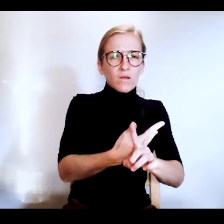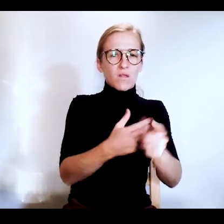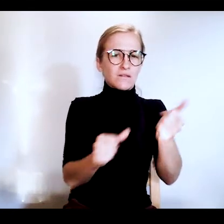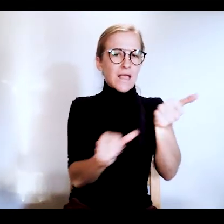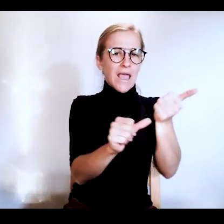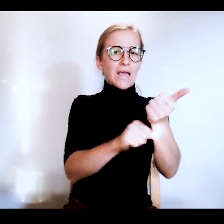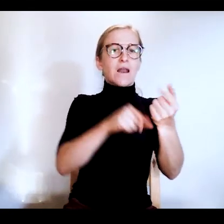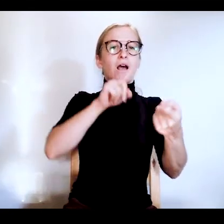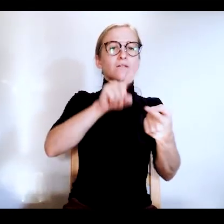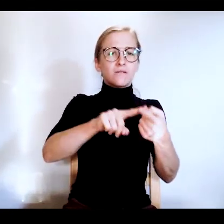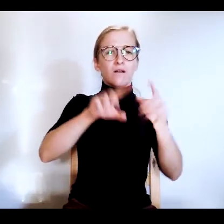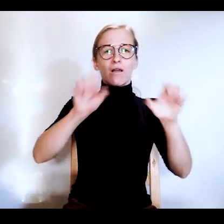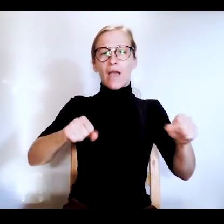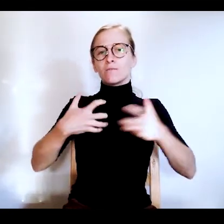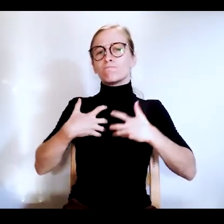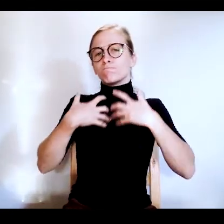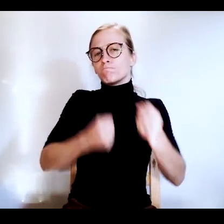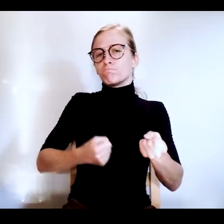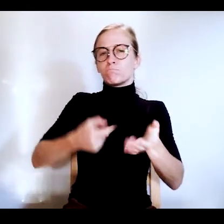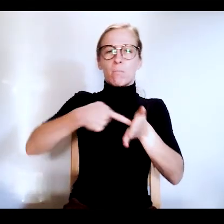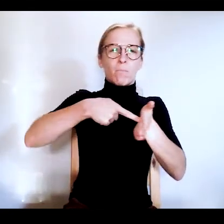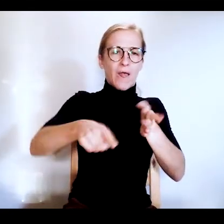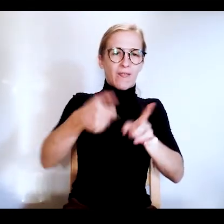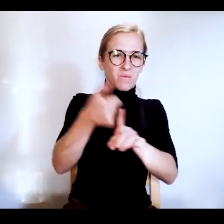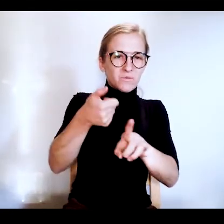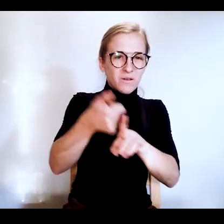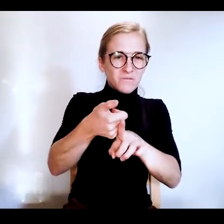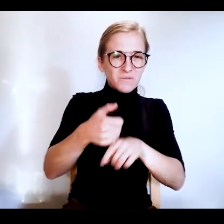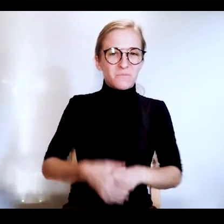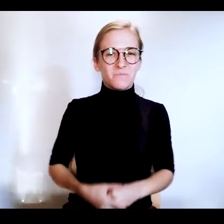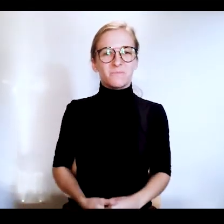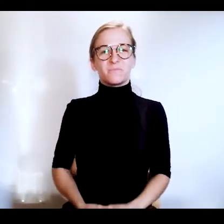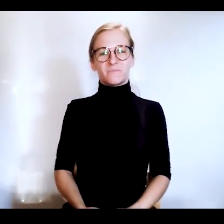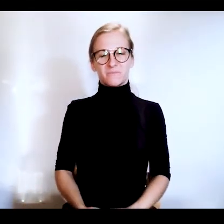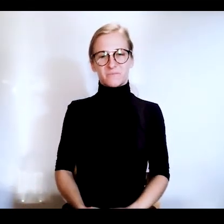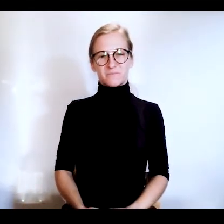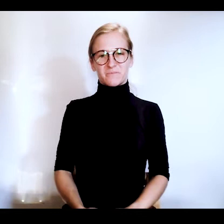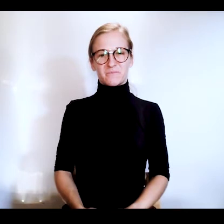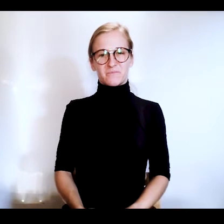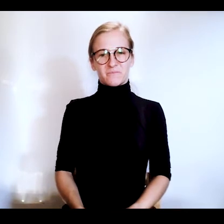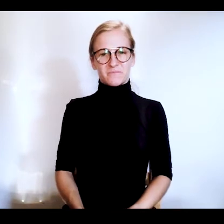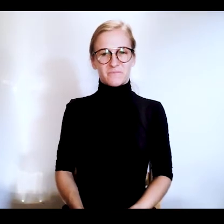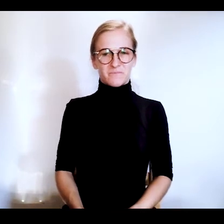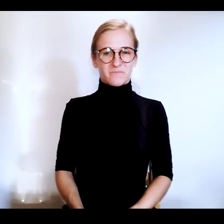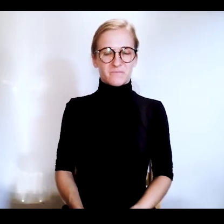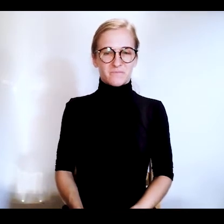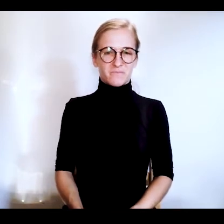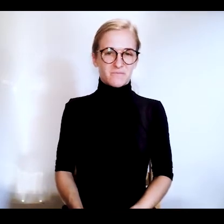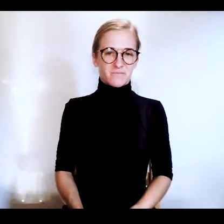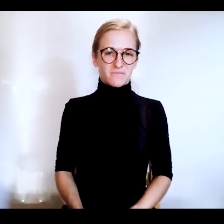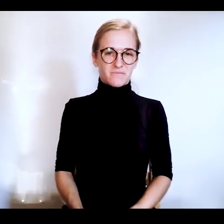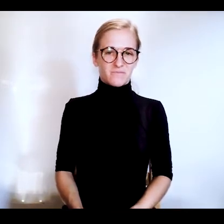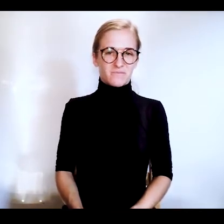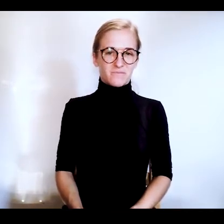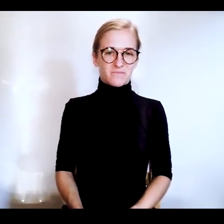until they can recover and restore their financial situation.